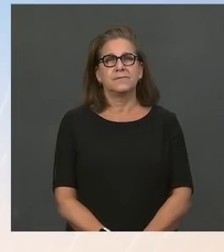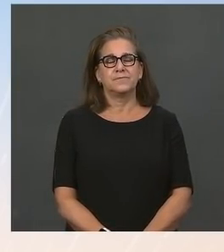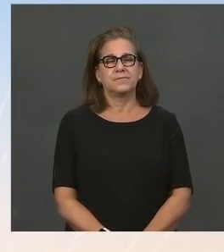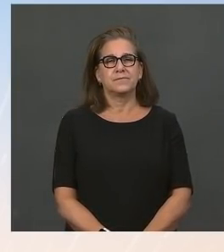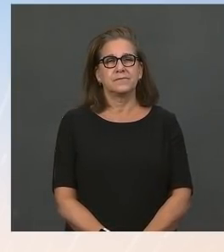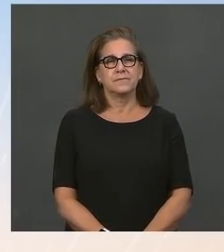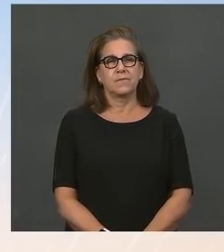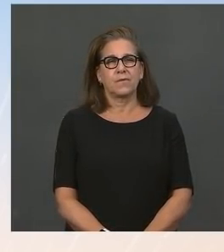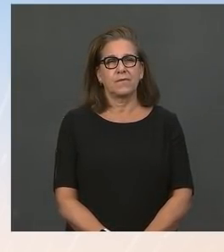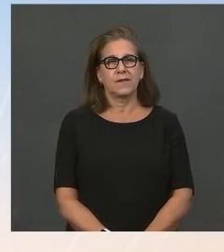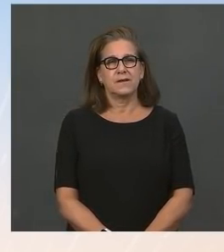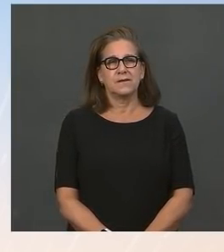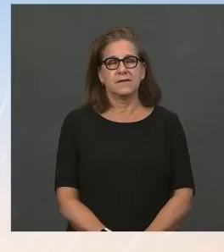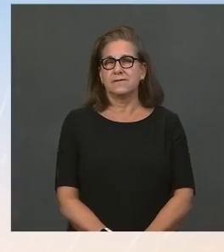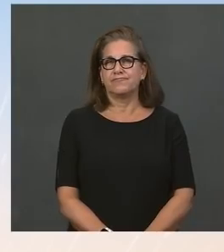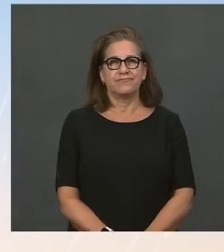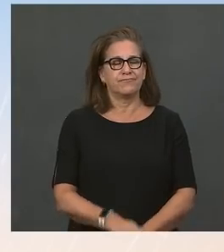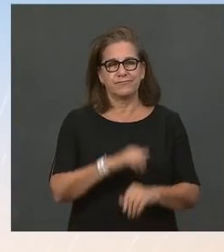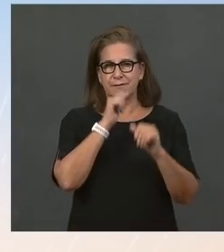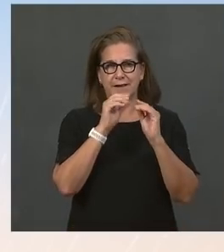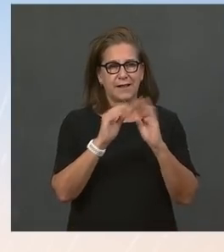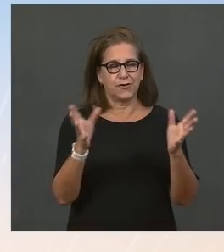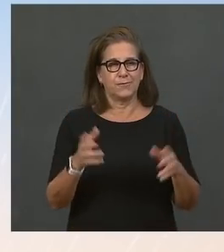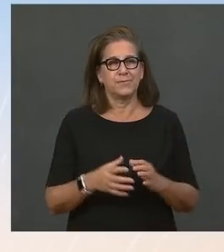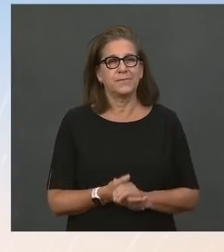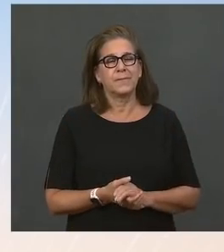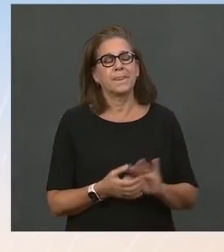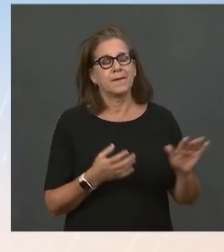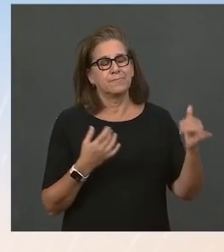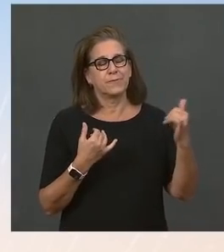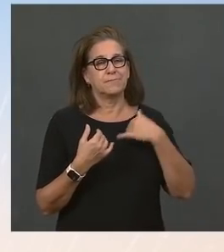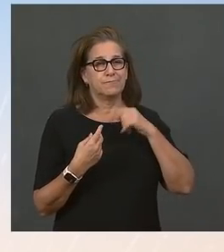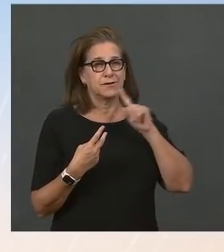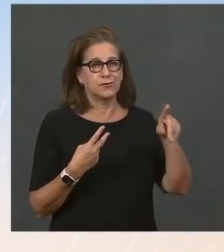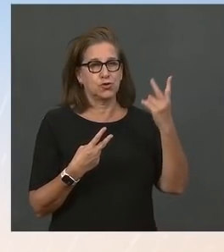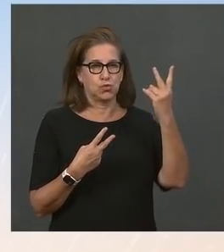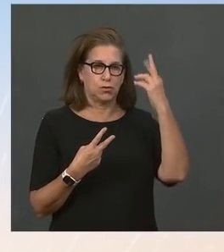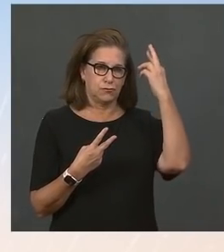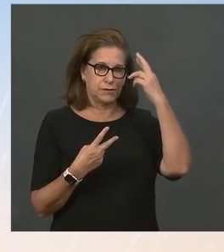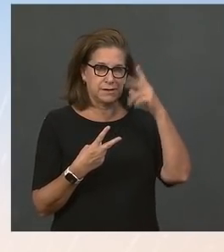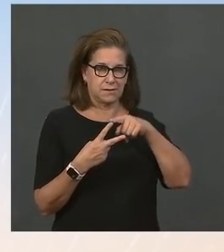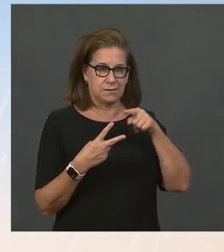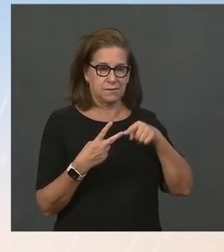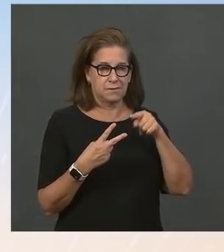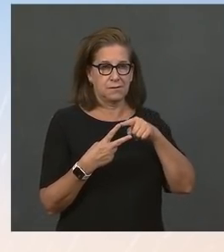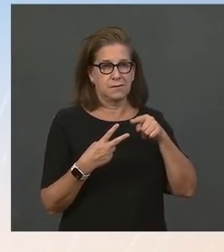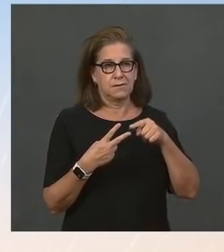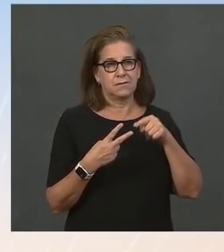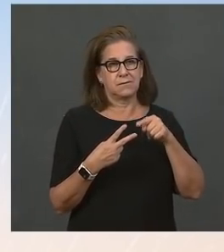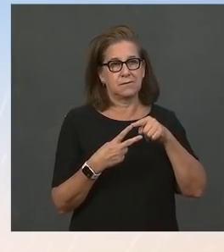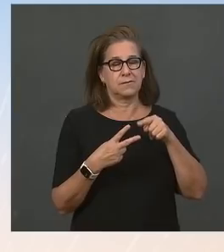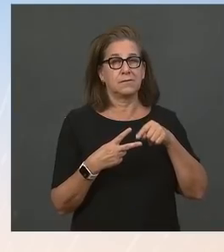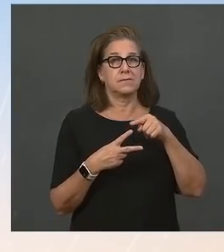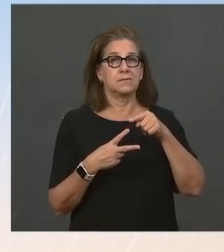and now he's had to pare back? Ms. Psaki: Well, two reasons, Zeke. One is what I referenced, related to the Social Security program in history or the Affordable Care Act,